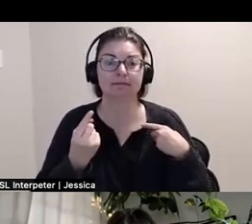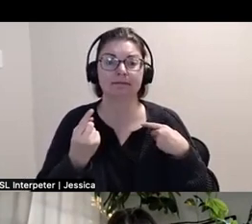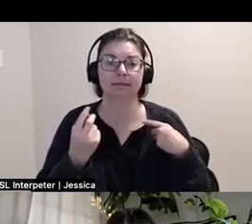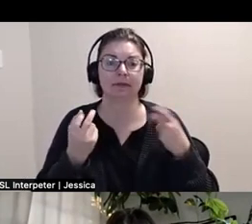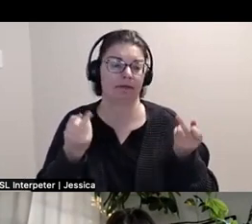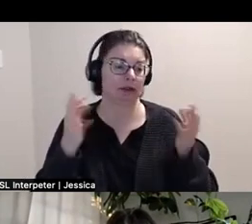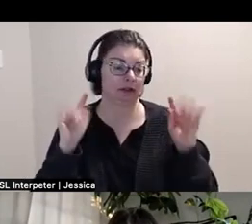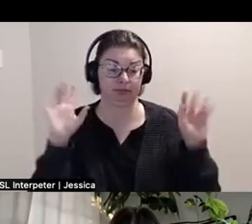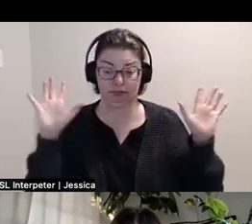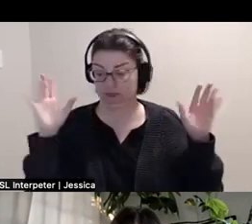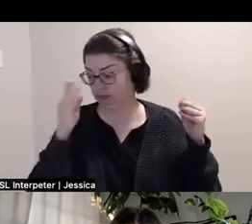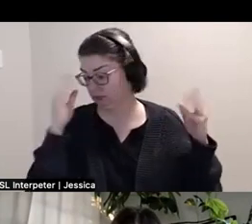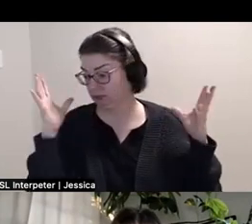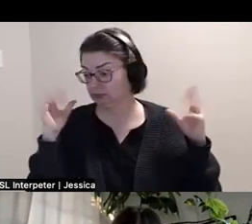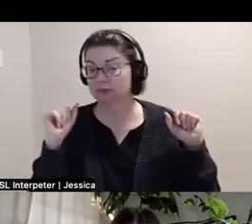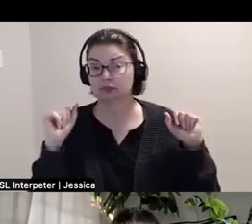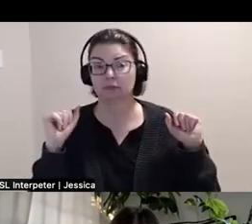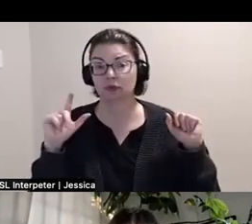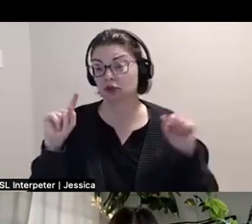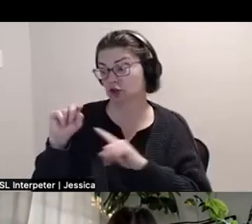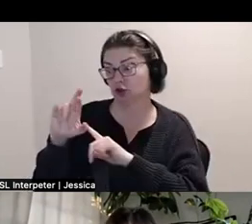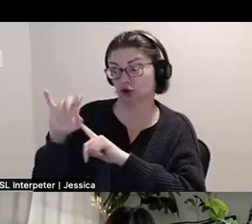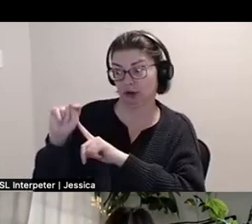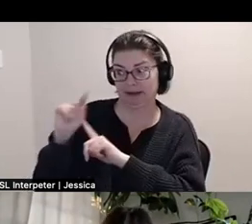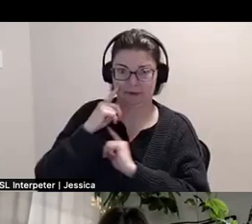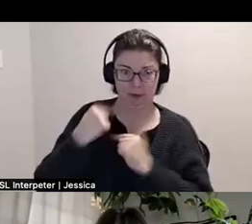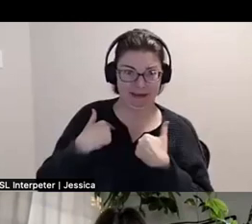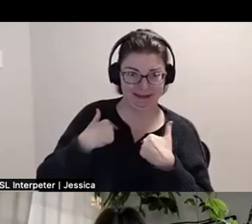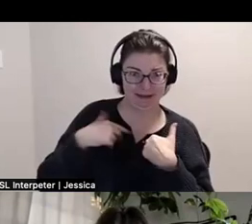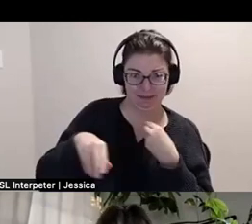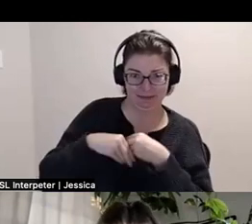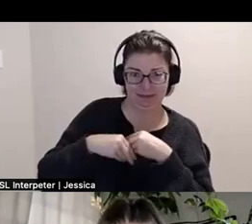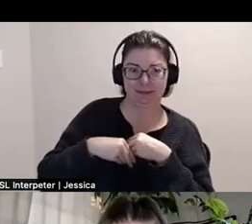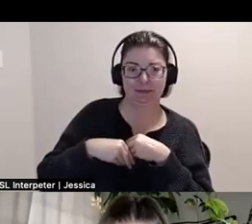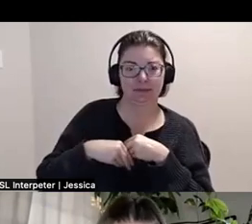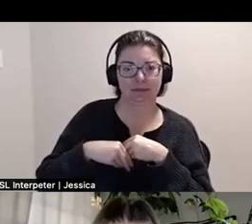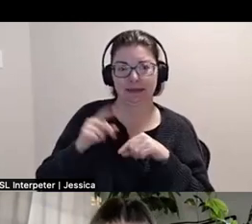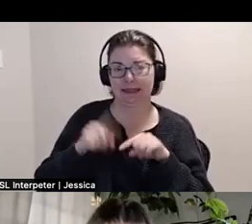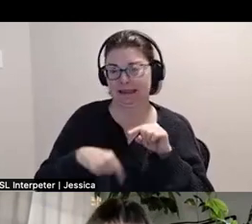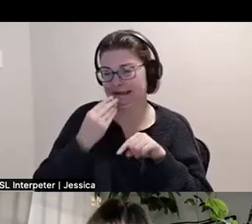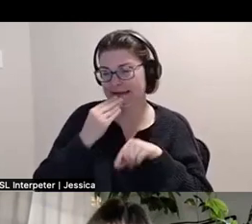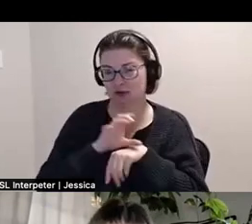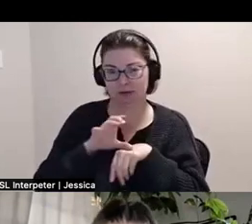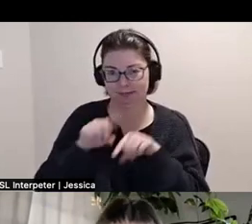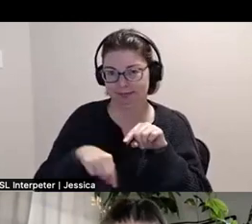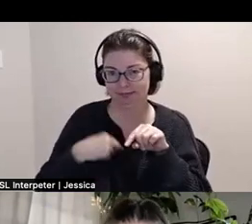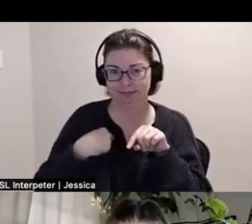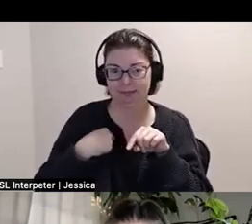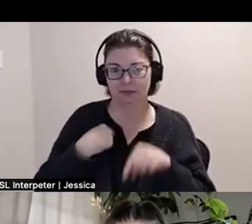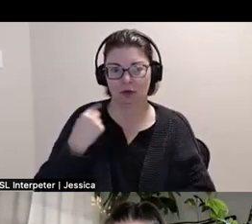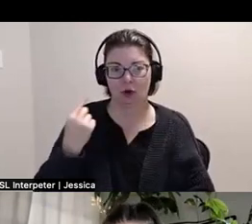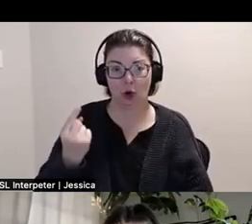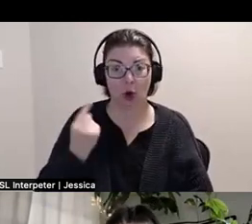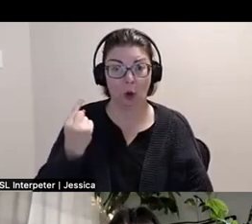Fuck it. Treat for me is I'm not really allowed to eat chocolate and I always when I do something that gives me